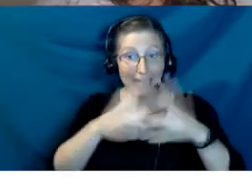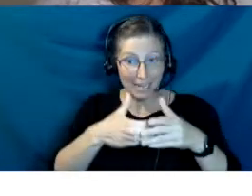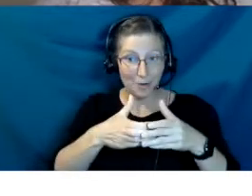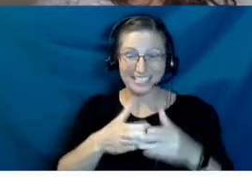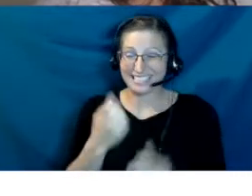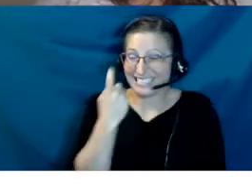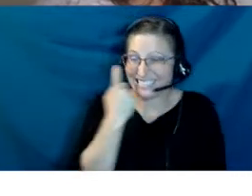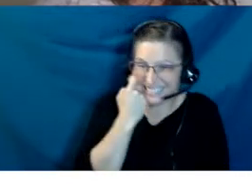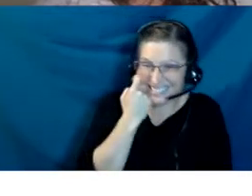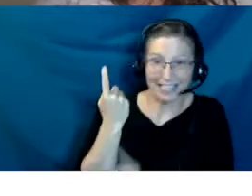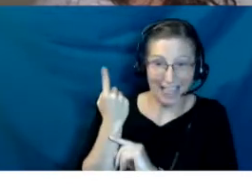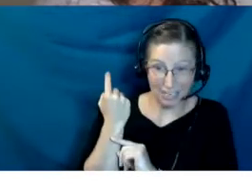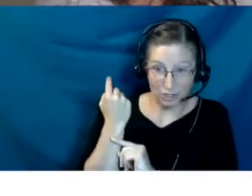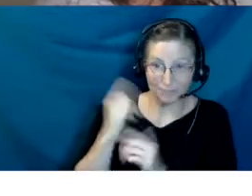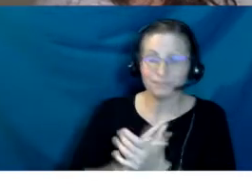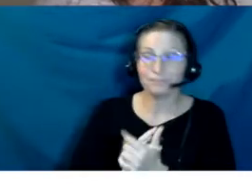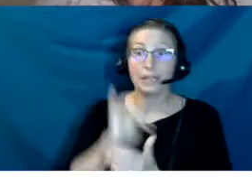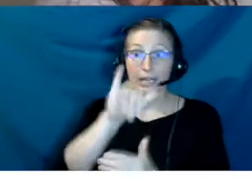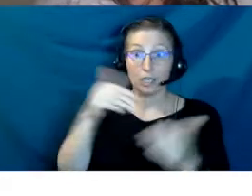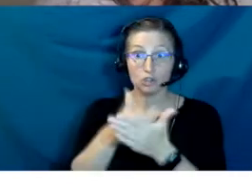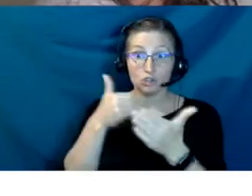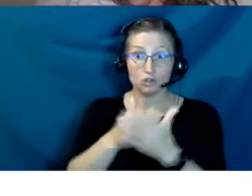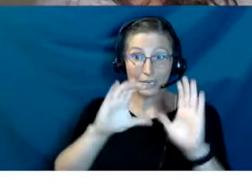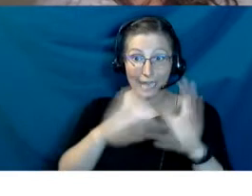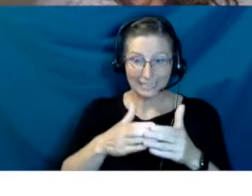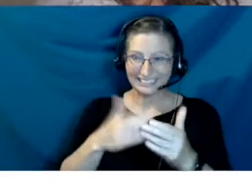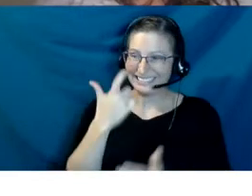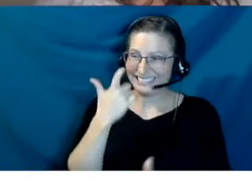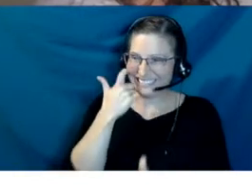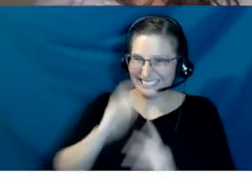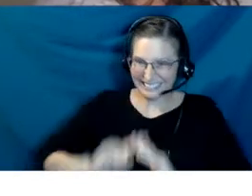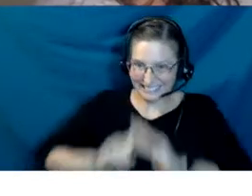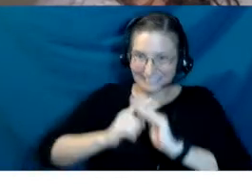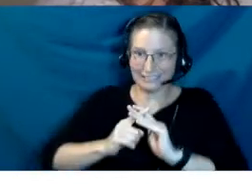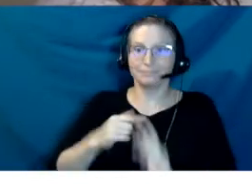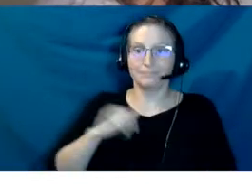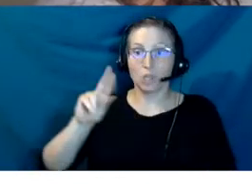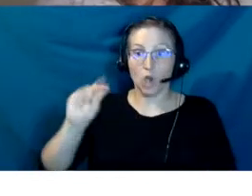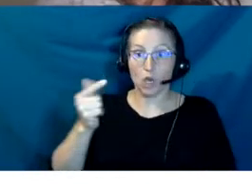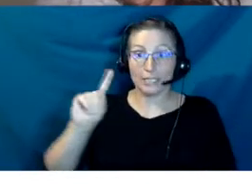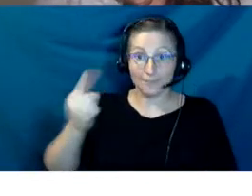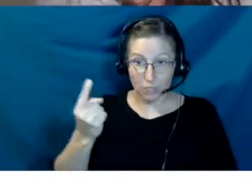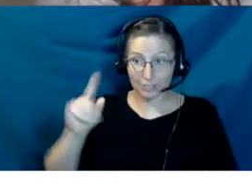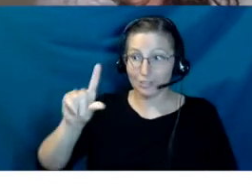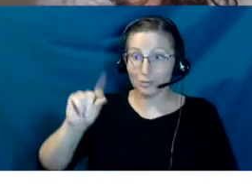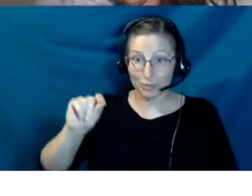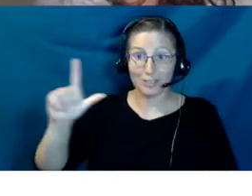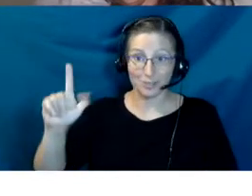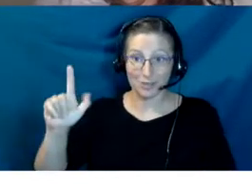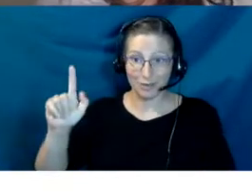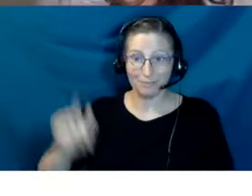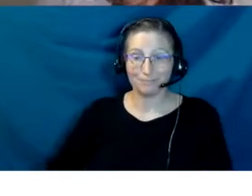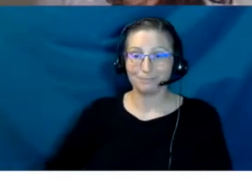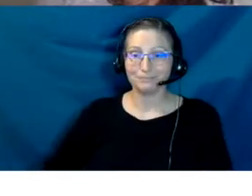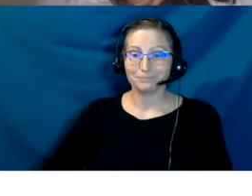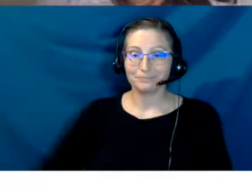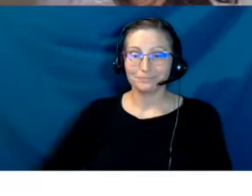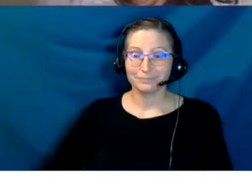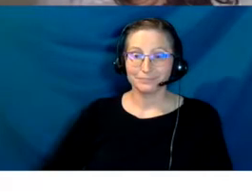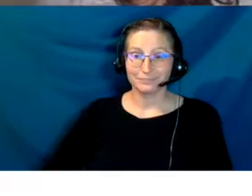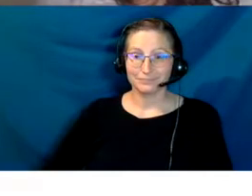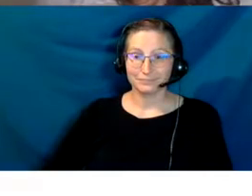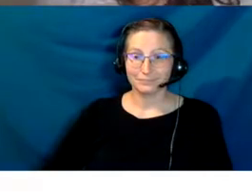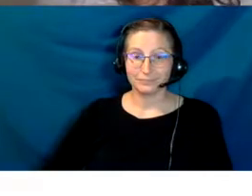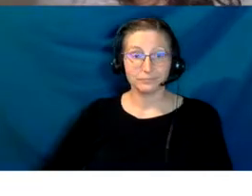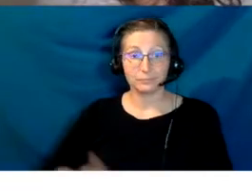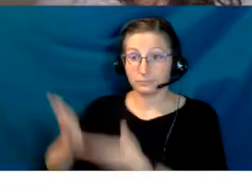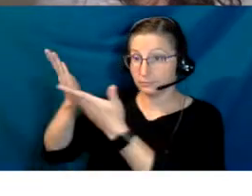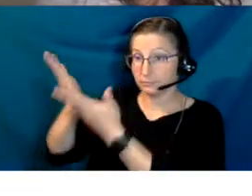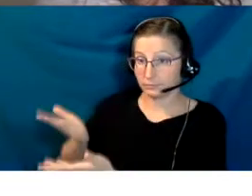go into effect this August, August 1, 2021. This on the screen is the Wisconsin definition